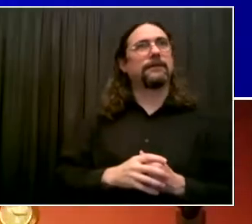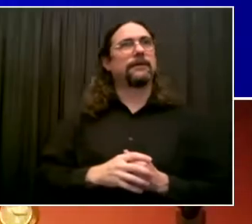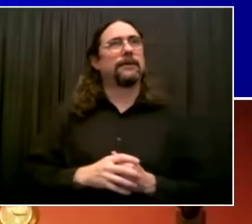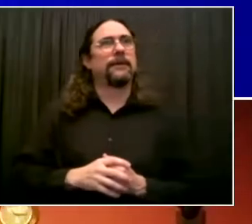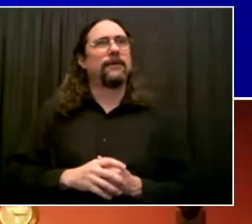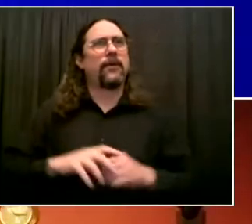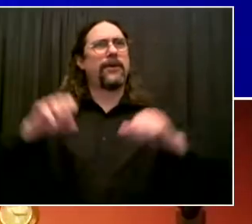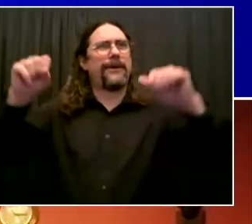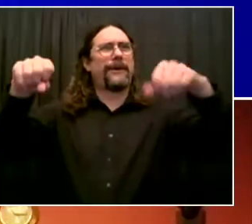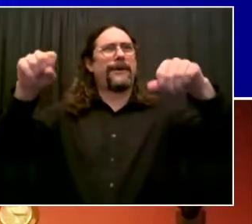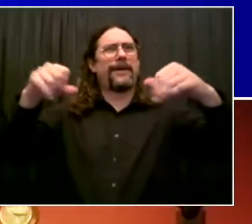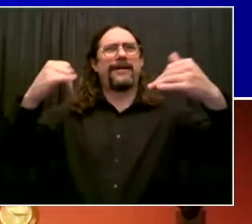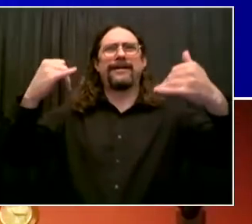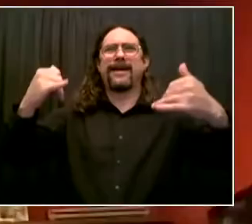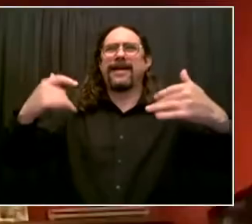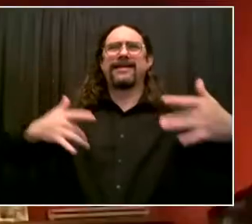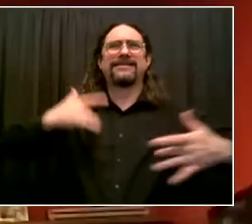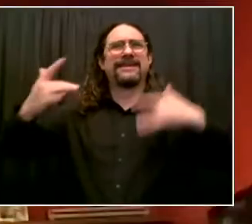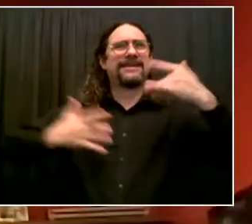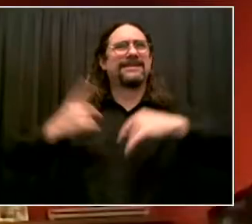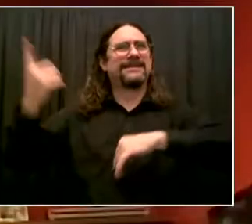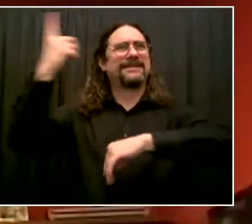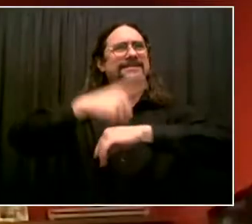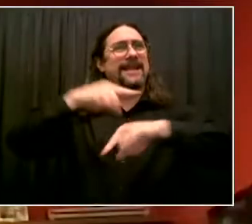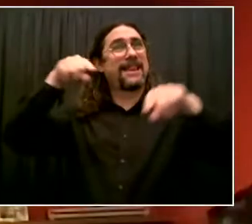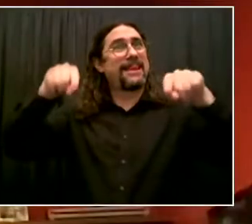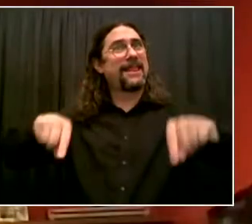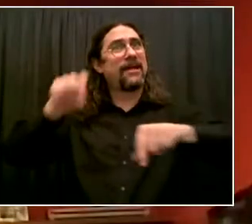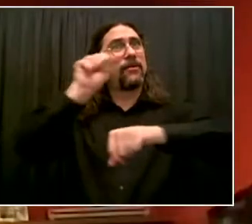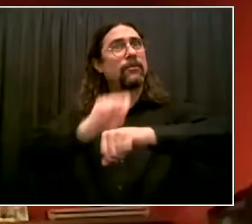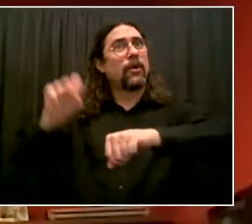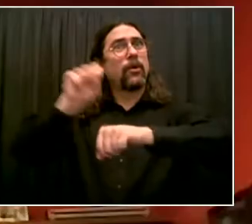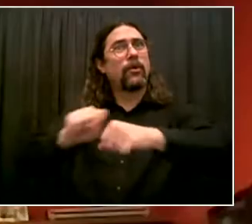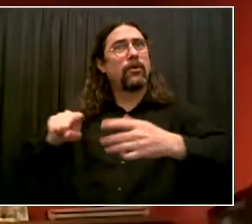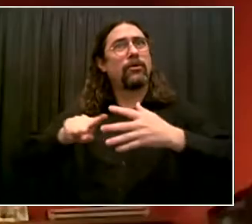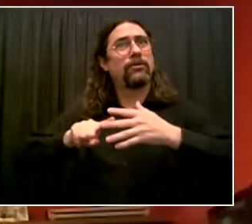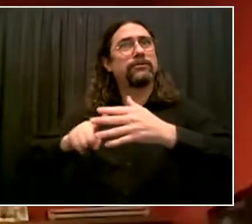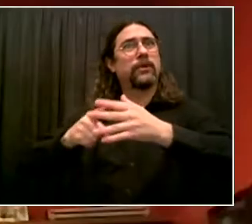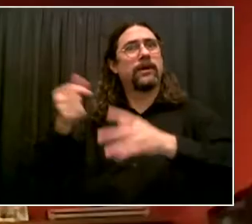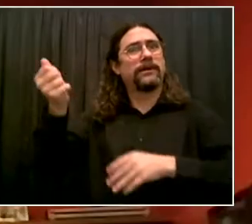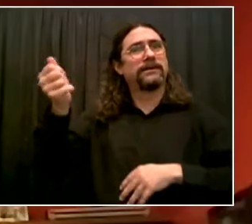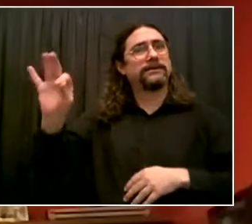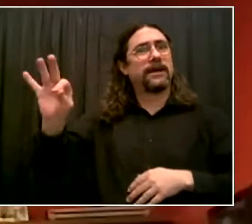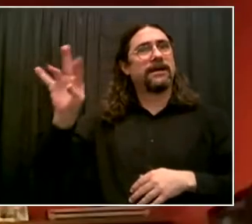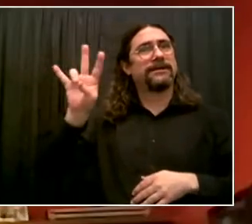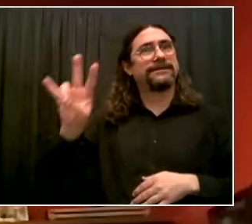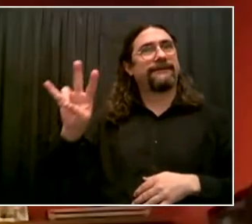IPOMRTANT DAY. YOU SAY DECADES, IT IS INDEED HAS BEEN DECADES.